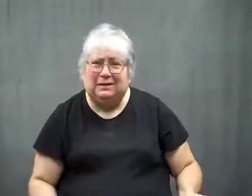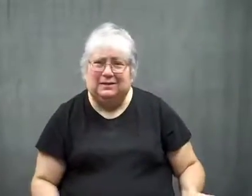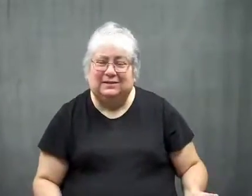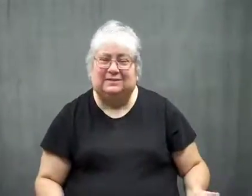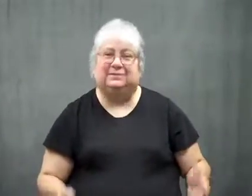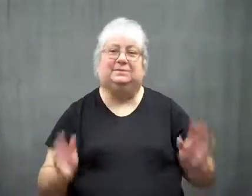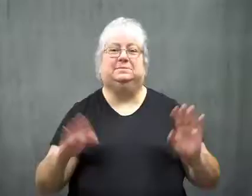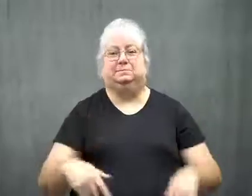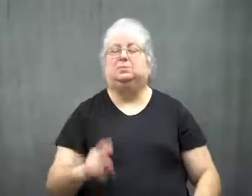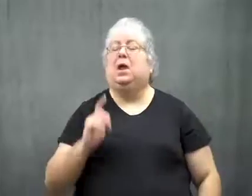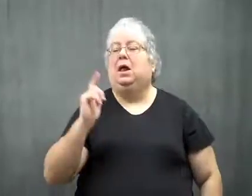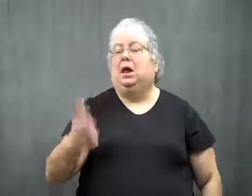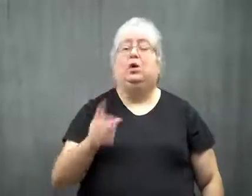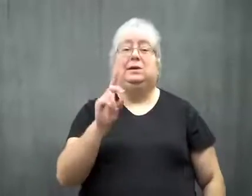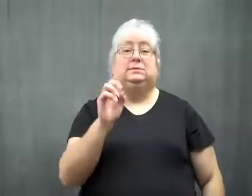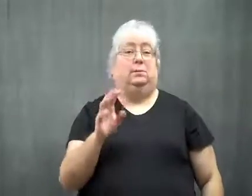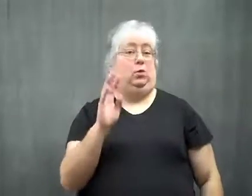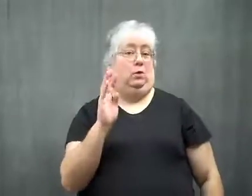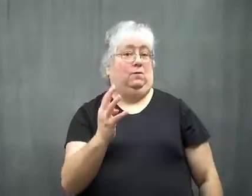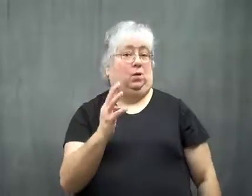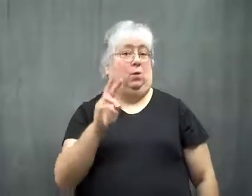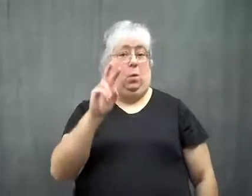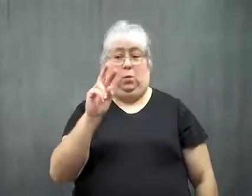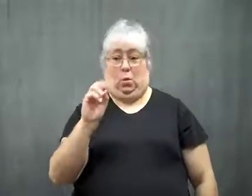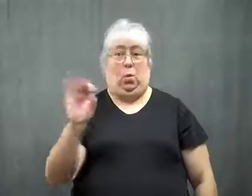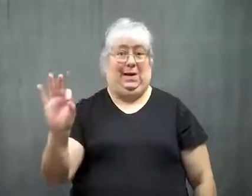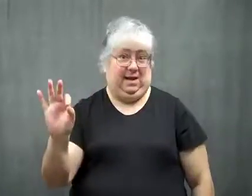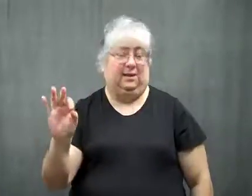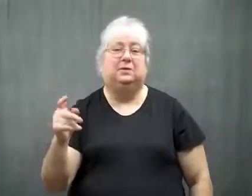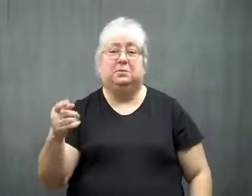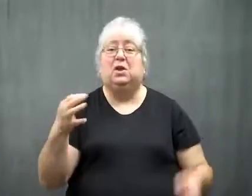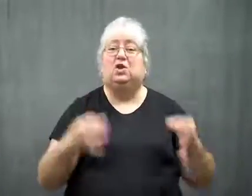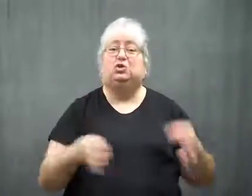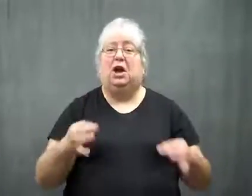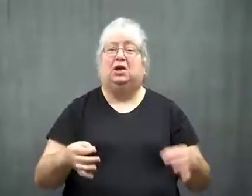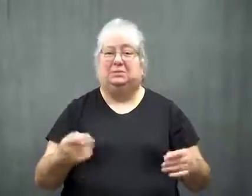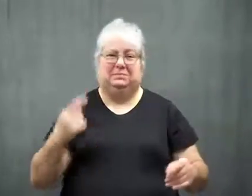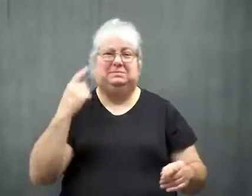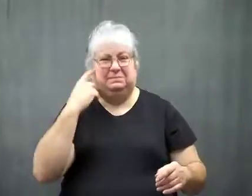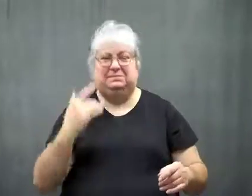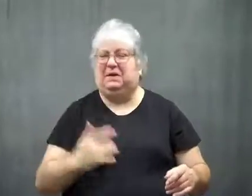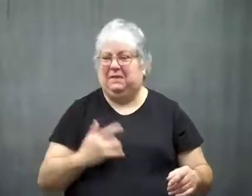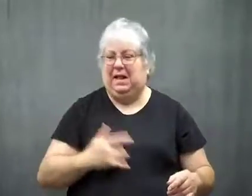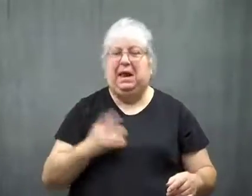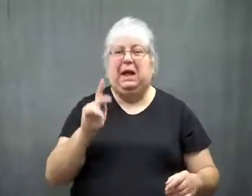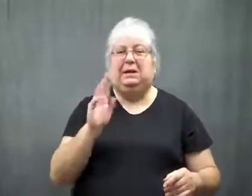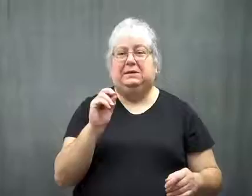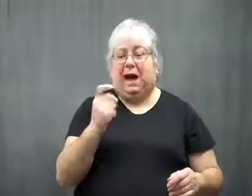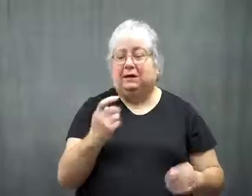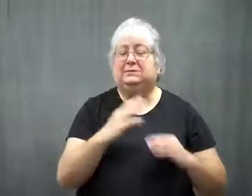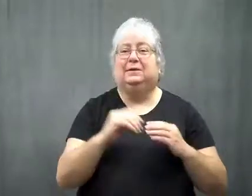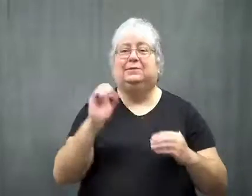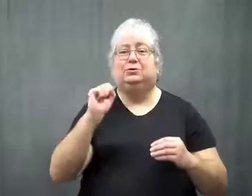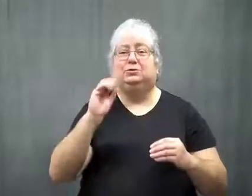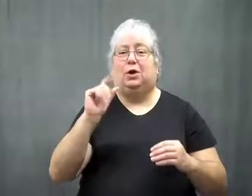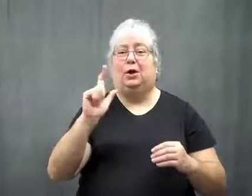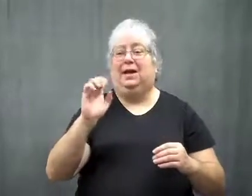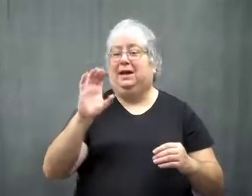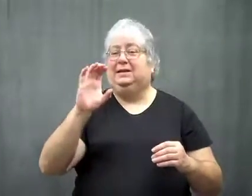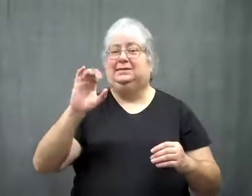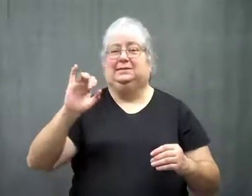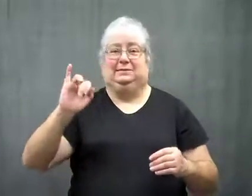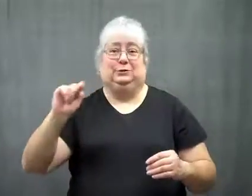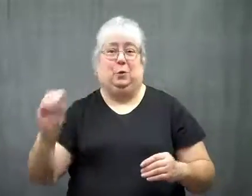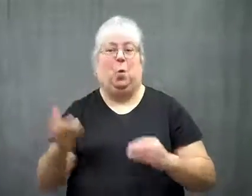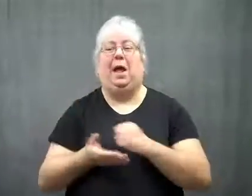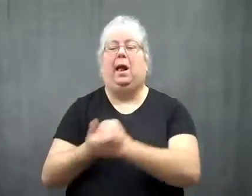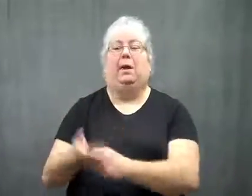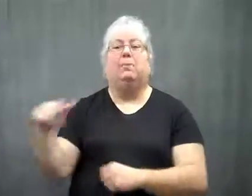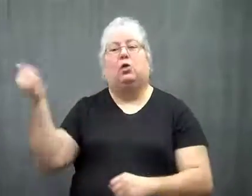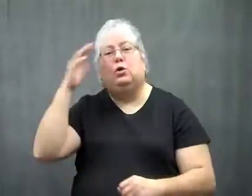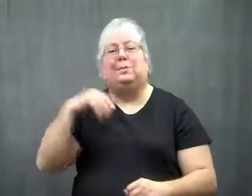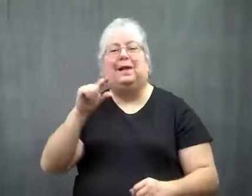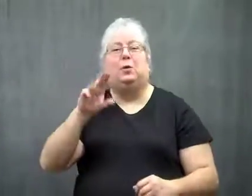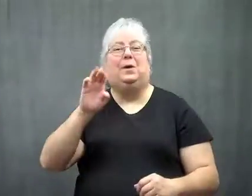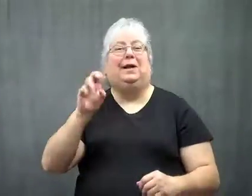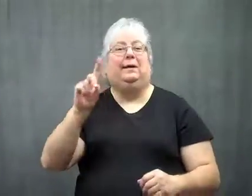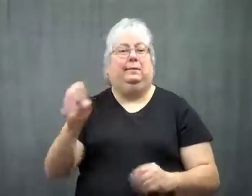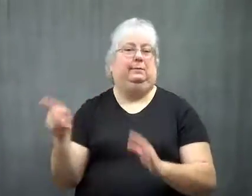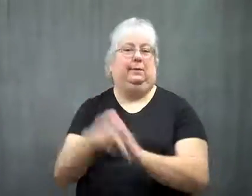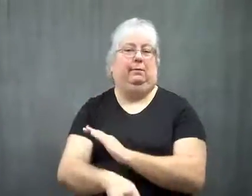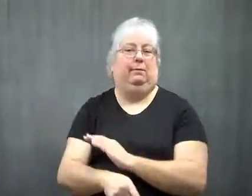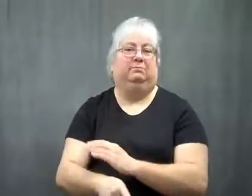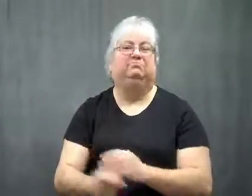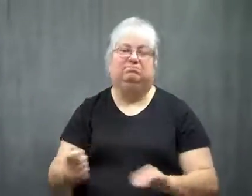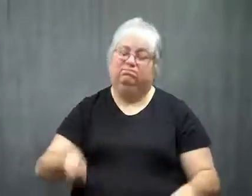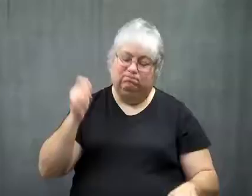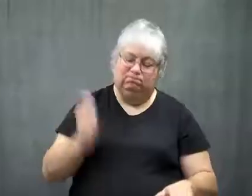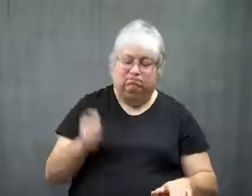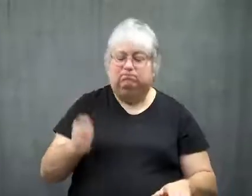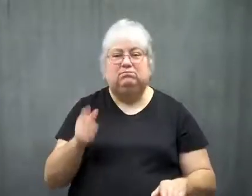On December 4, 2009, the judge said he thought Knox and Sollecito helped Guede kill Kercher.